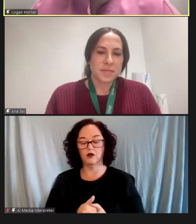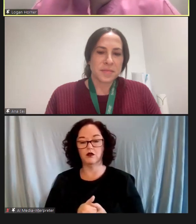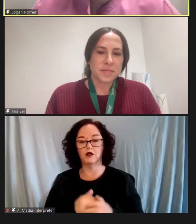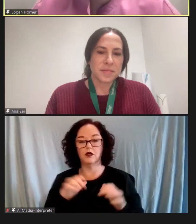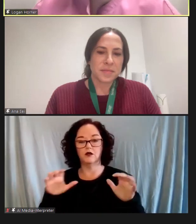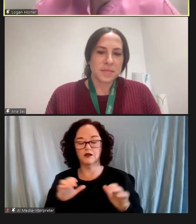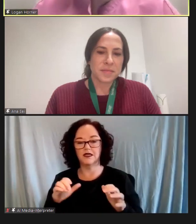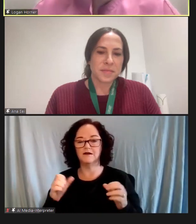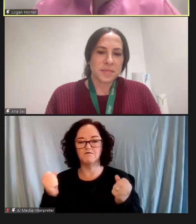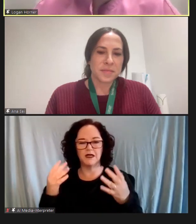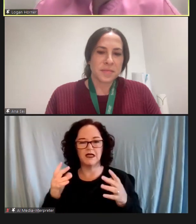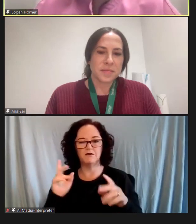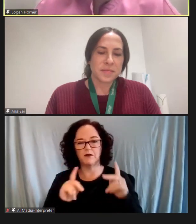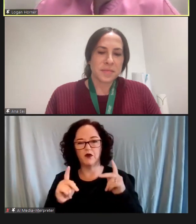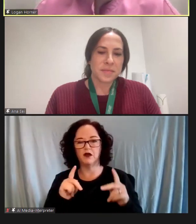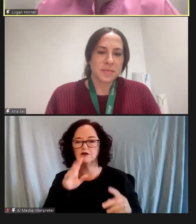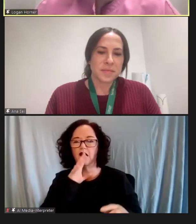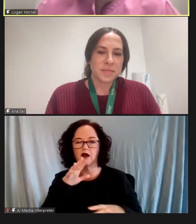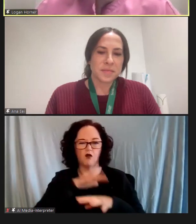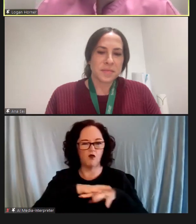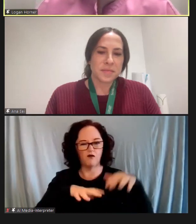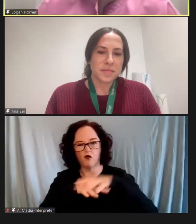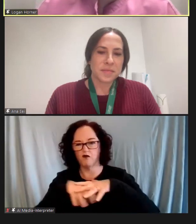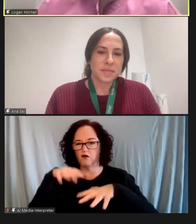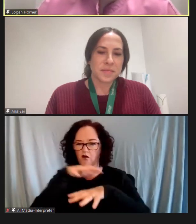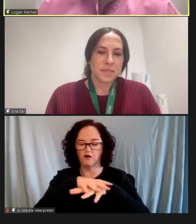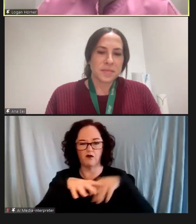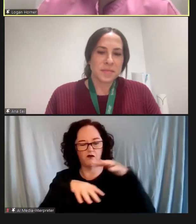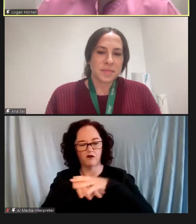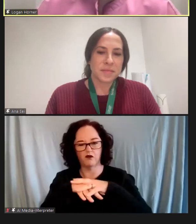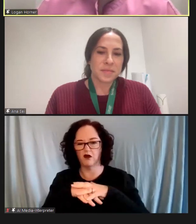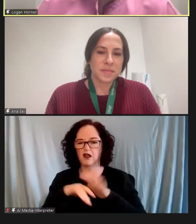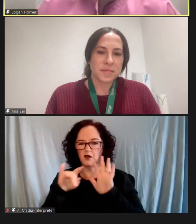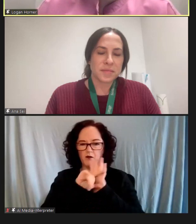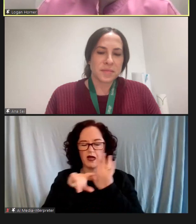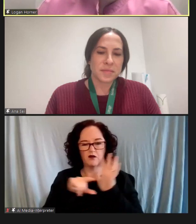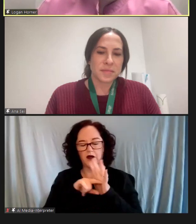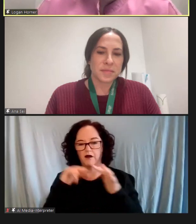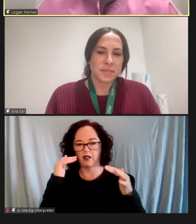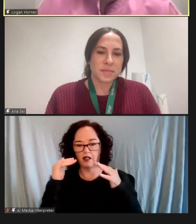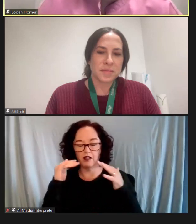is a lot of different people talking in